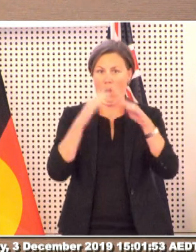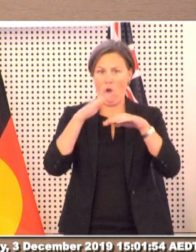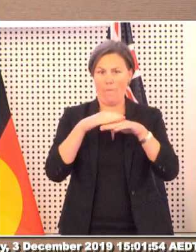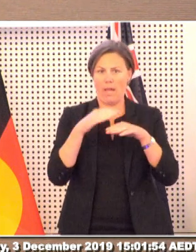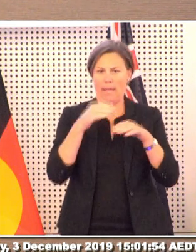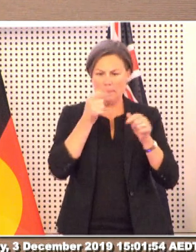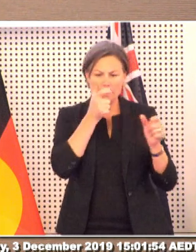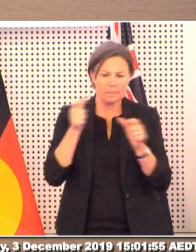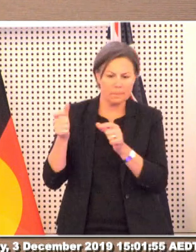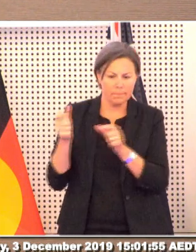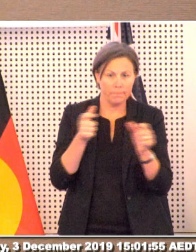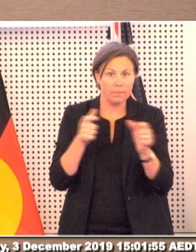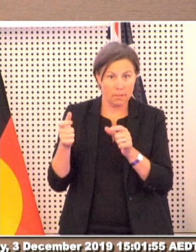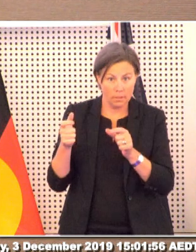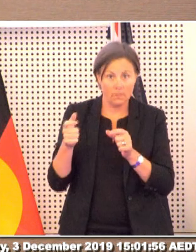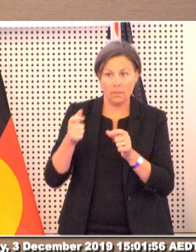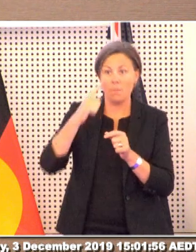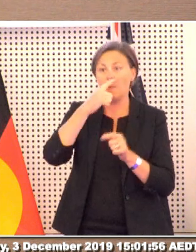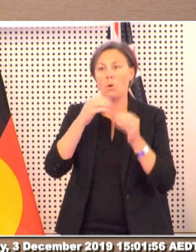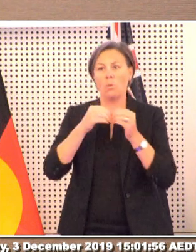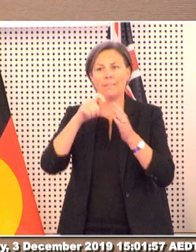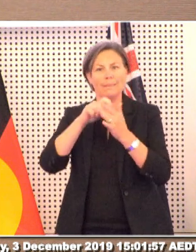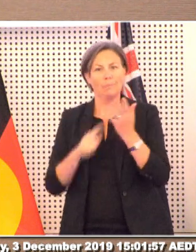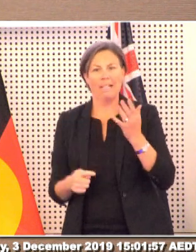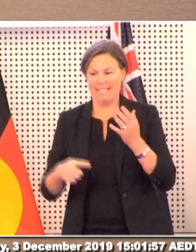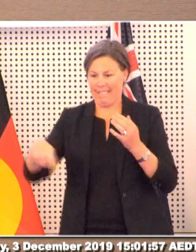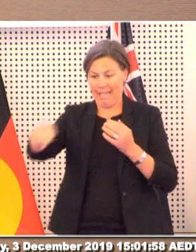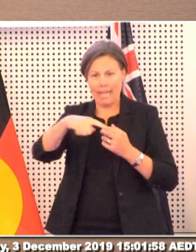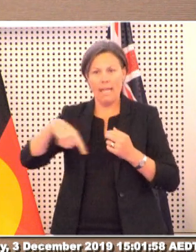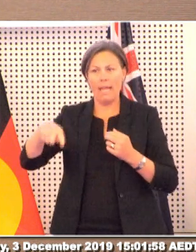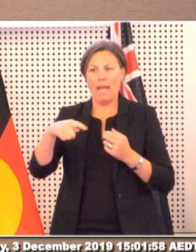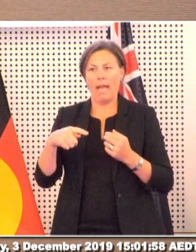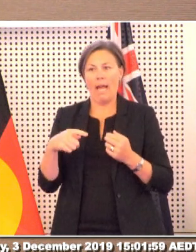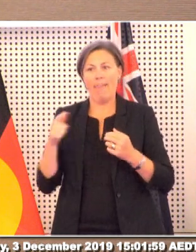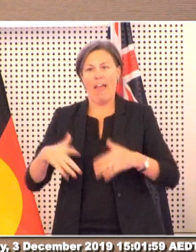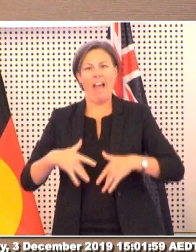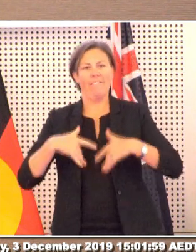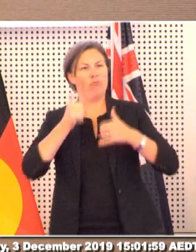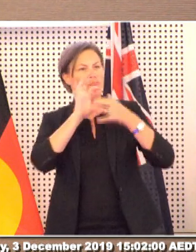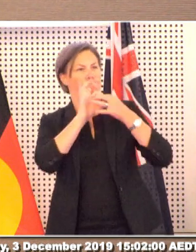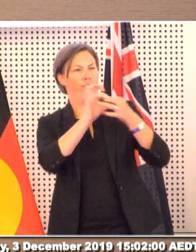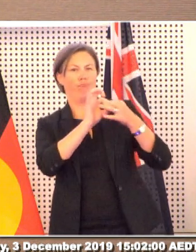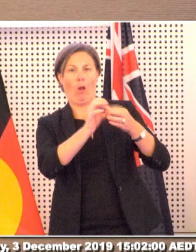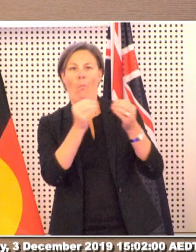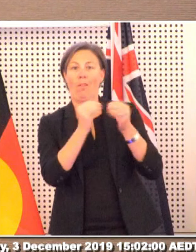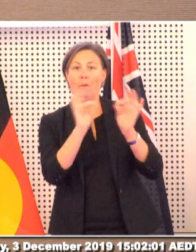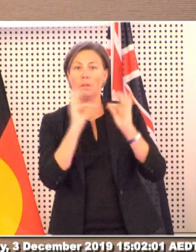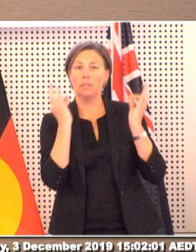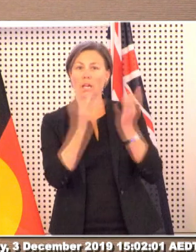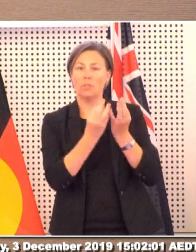disability engaged with their service? So - - - So what do you mean - - -